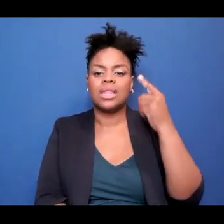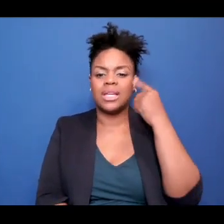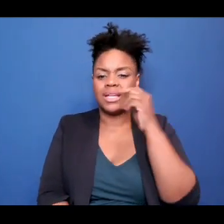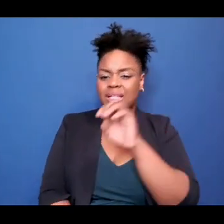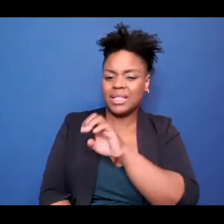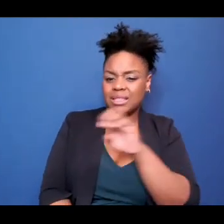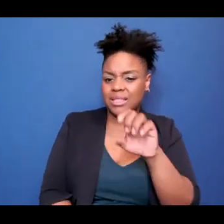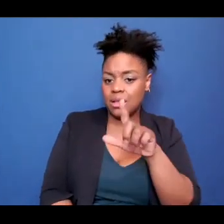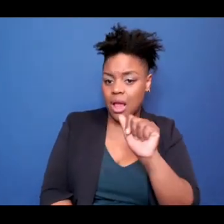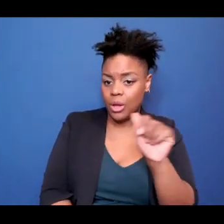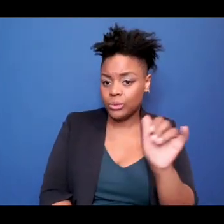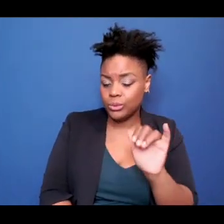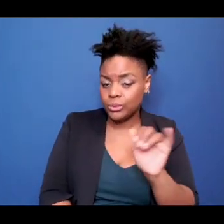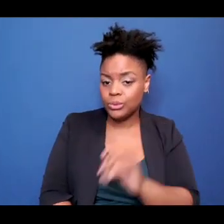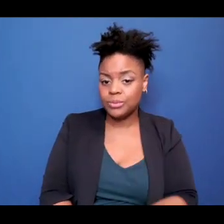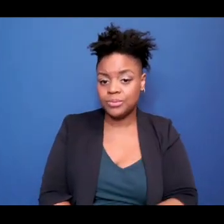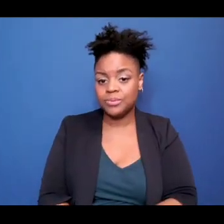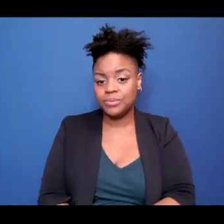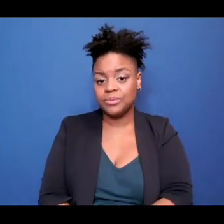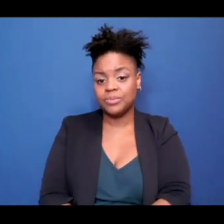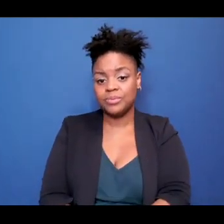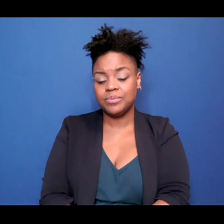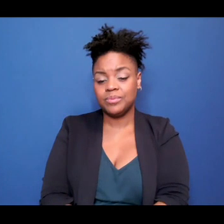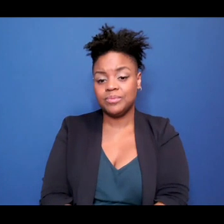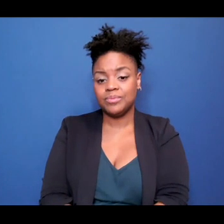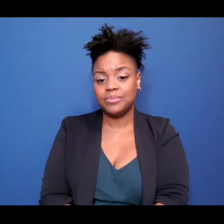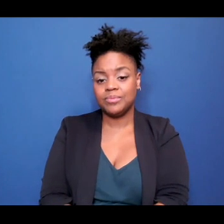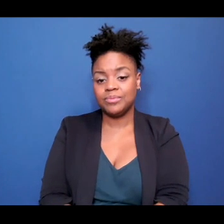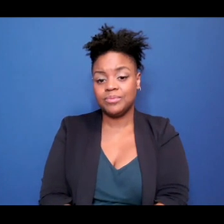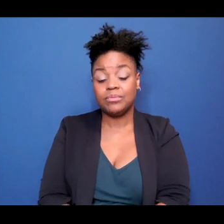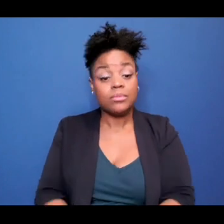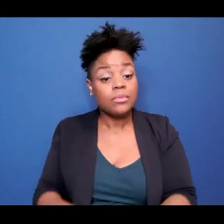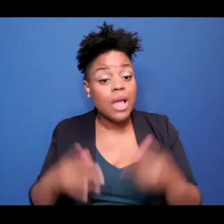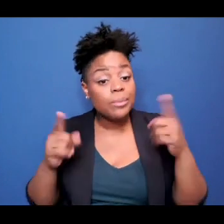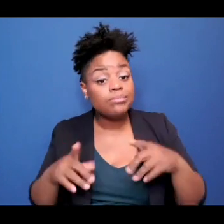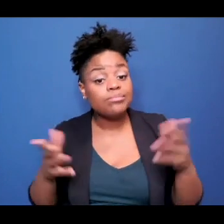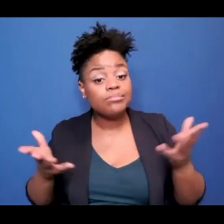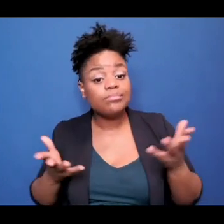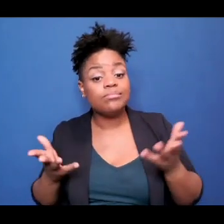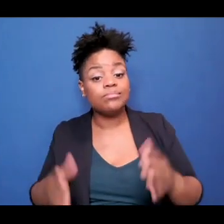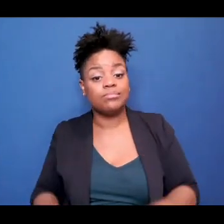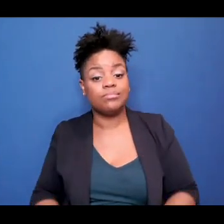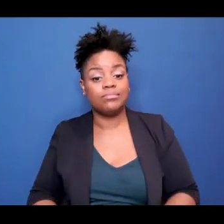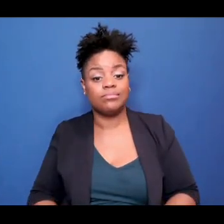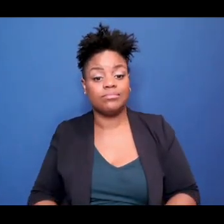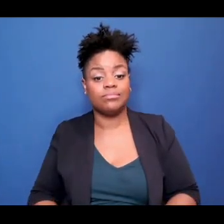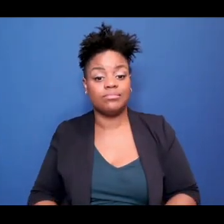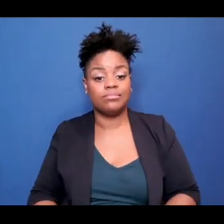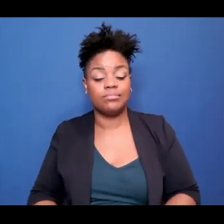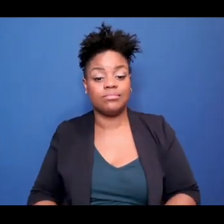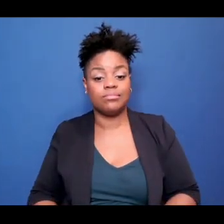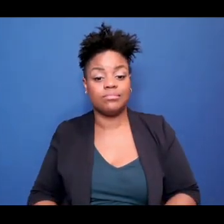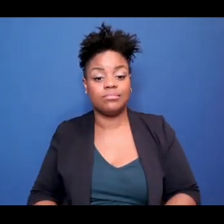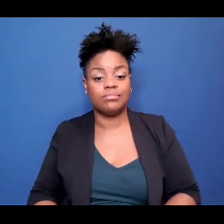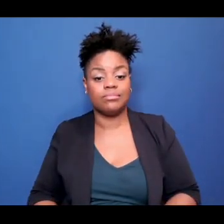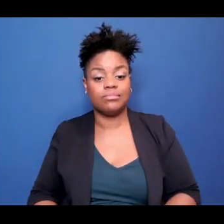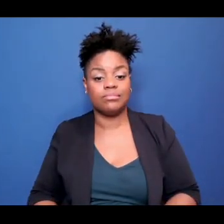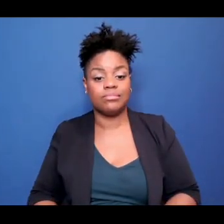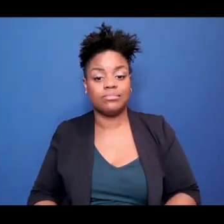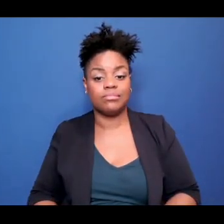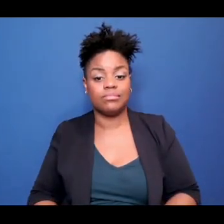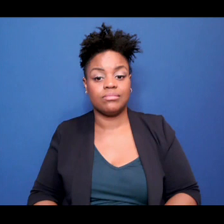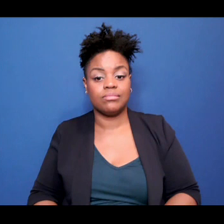LOS ANGELES, I THINK, AND SO ON